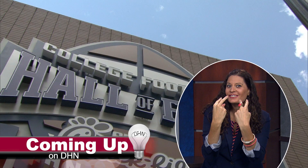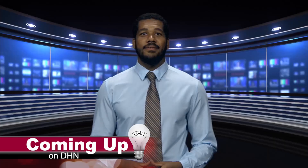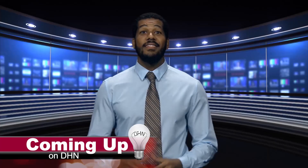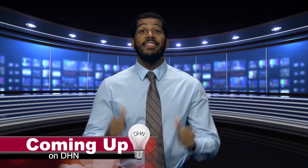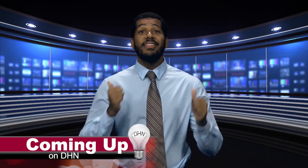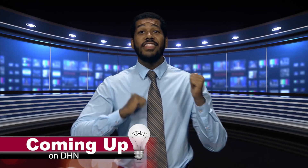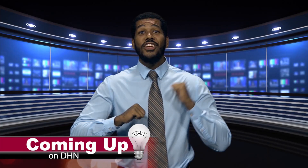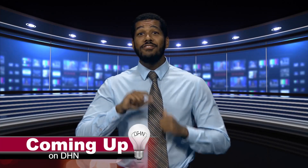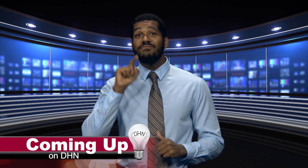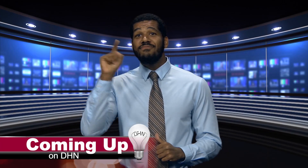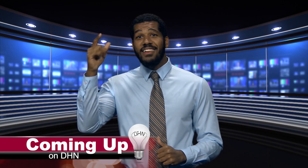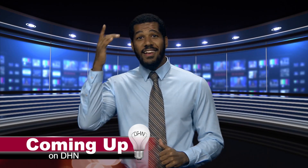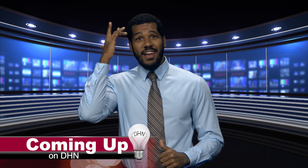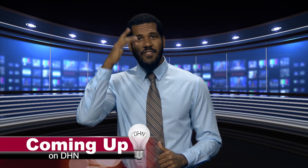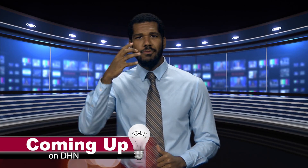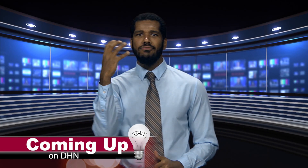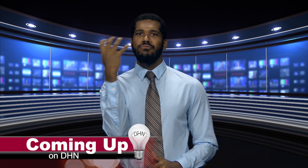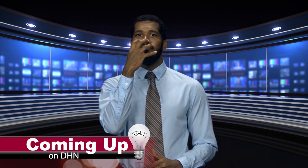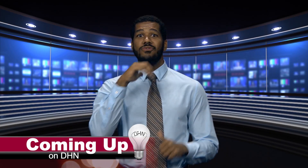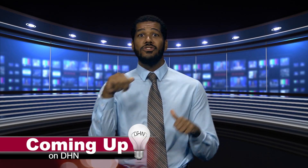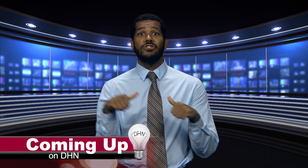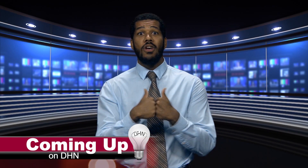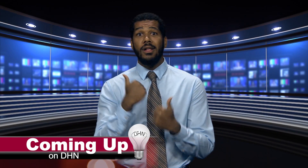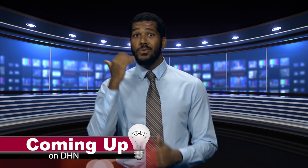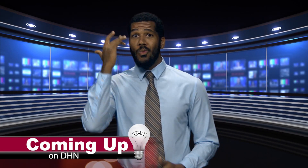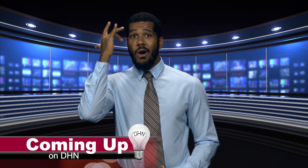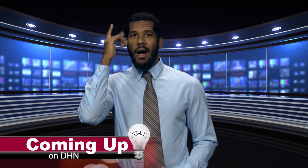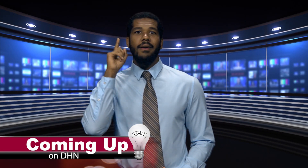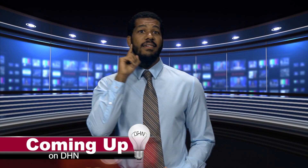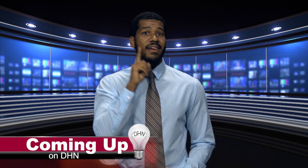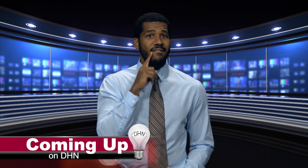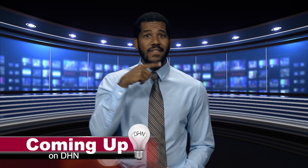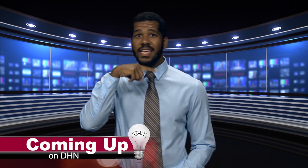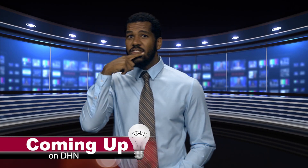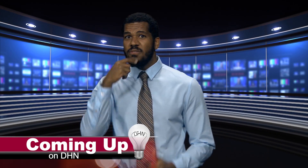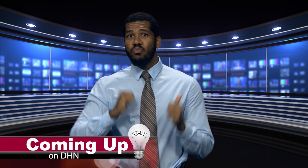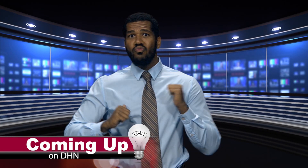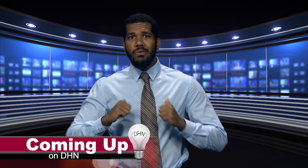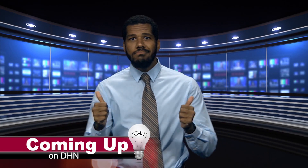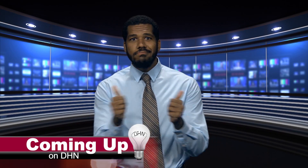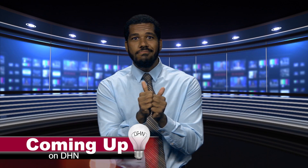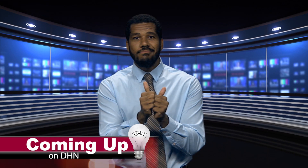and one California theatre takes on the challenge of performing a show with both Deaf and hearing actors.